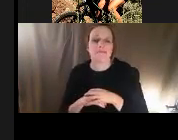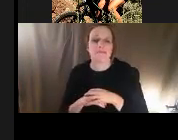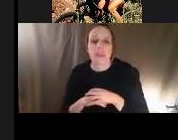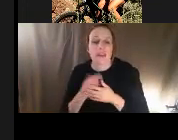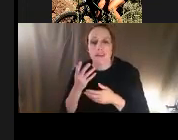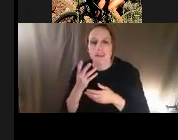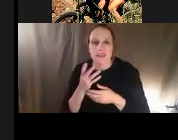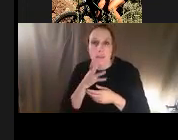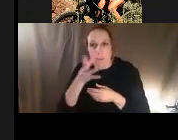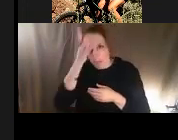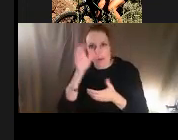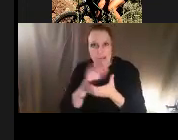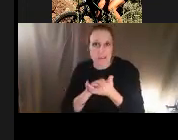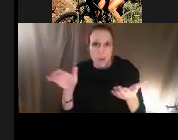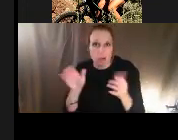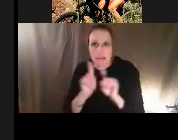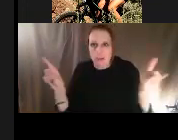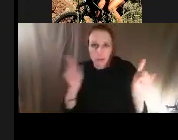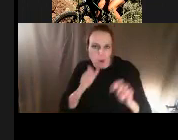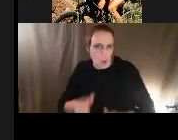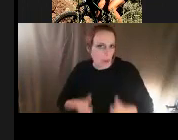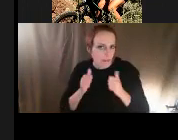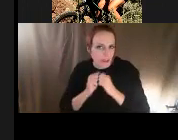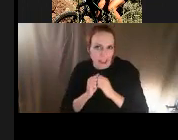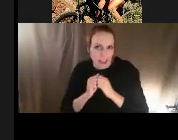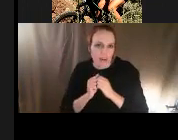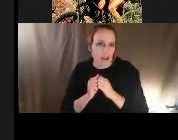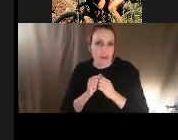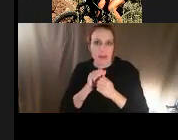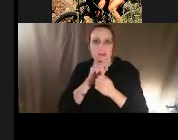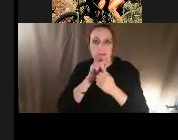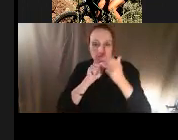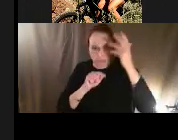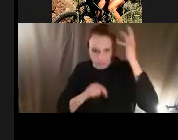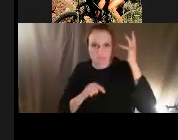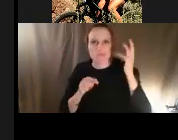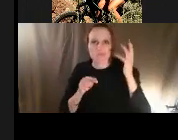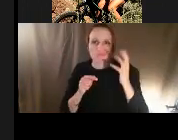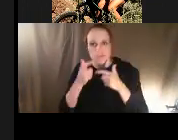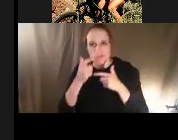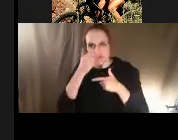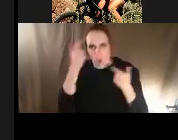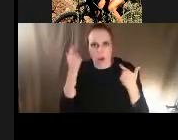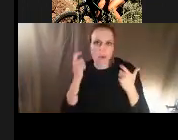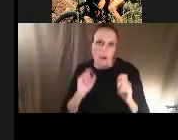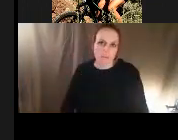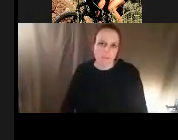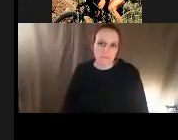or divorce. Just a brief outline of what could be considered trauma.